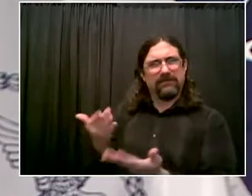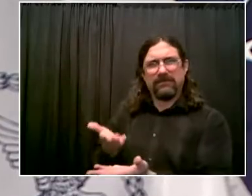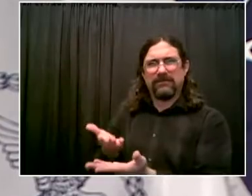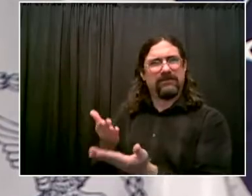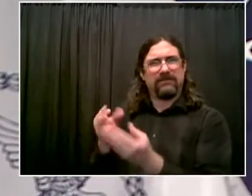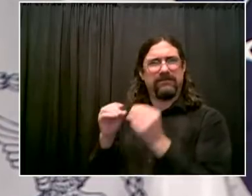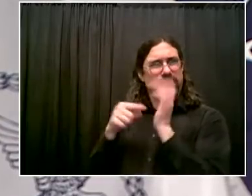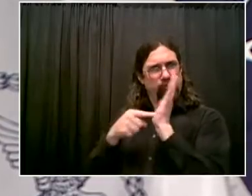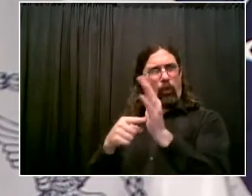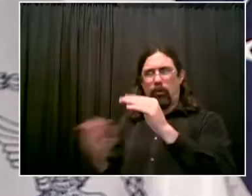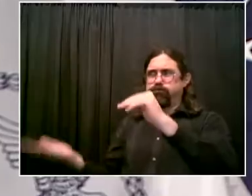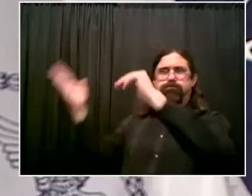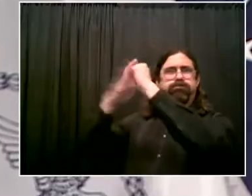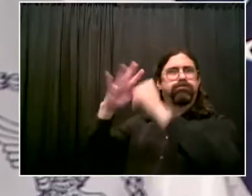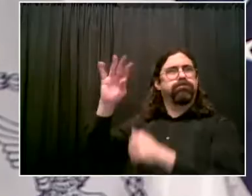AT THAT AS A JUMPING OFF